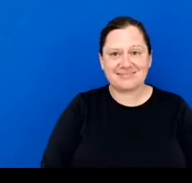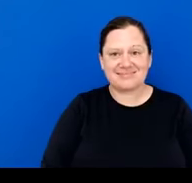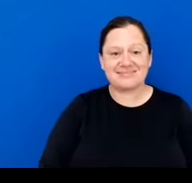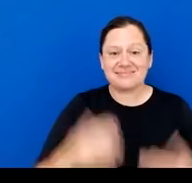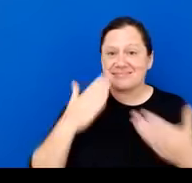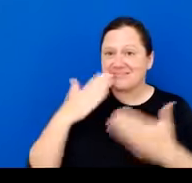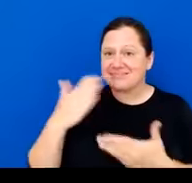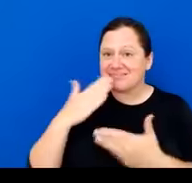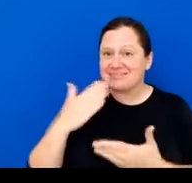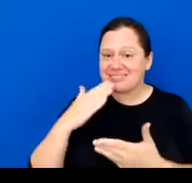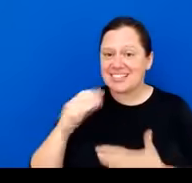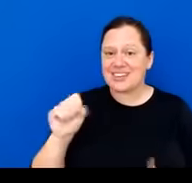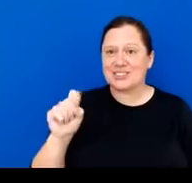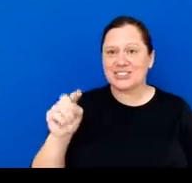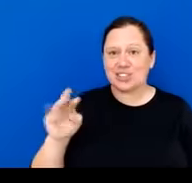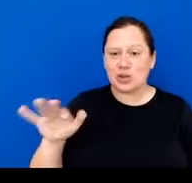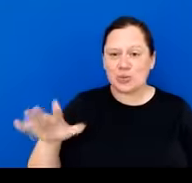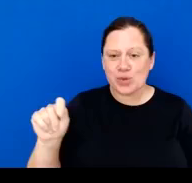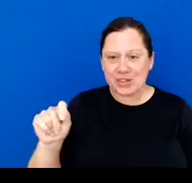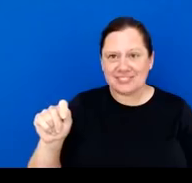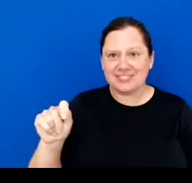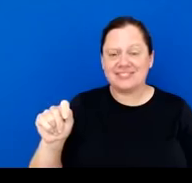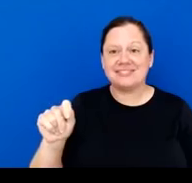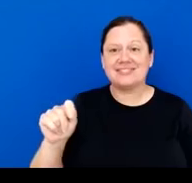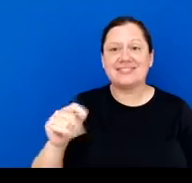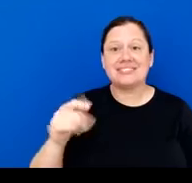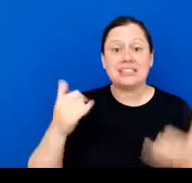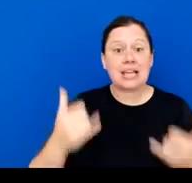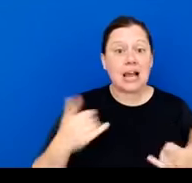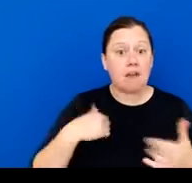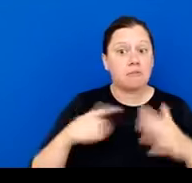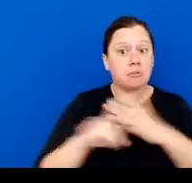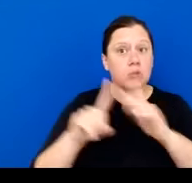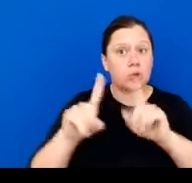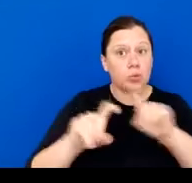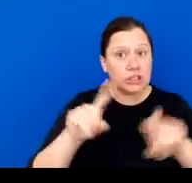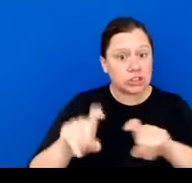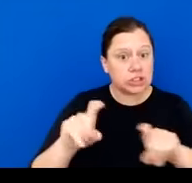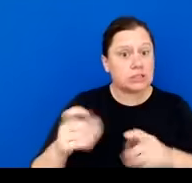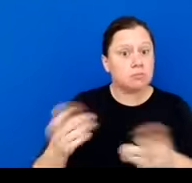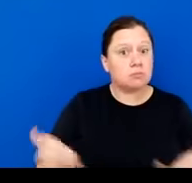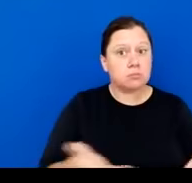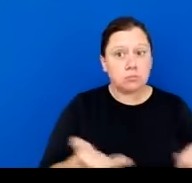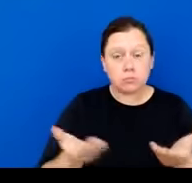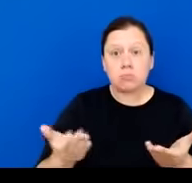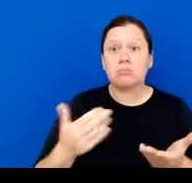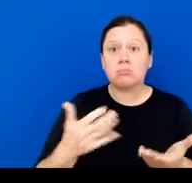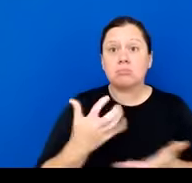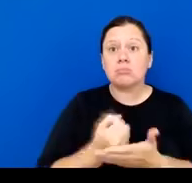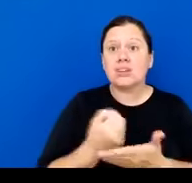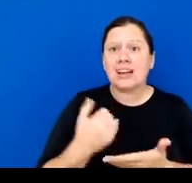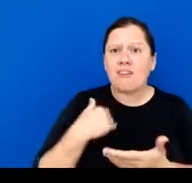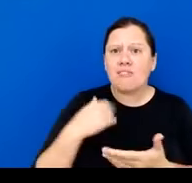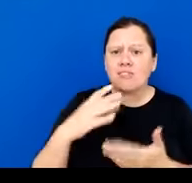questions tonight about the Dowty fire and I think we've shared in the comments here a link to the new Clackamas county fires facebook page which will have more